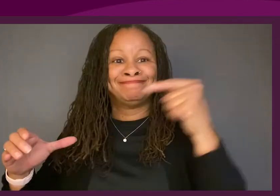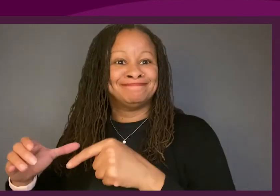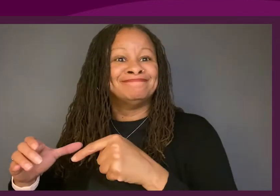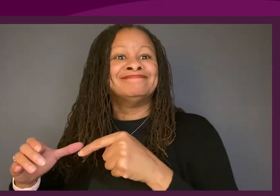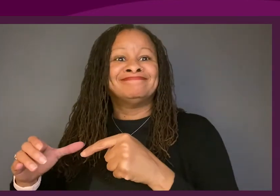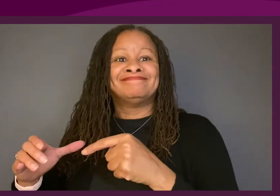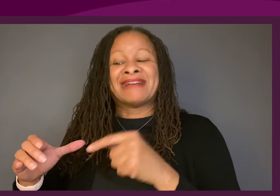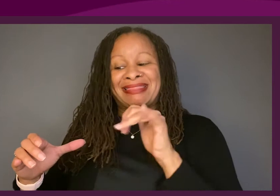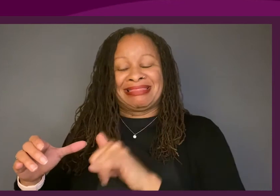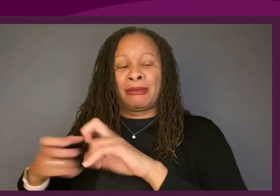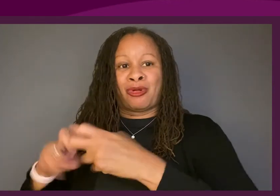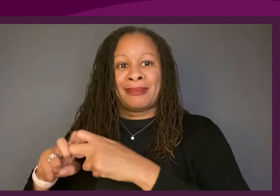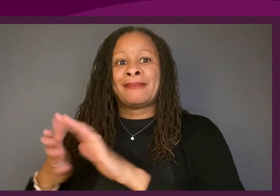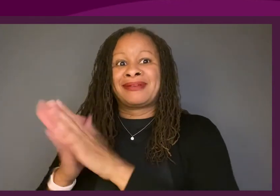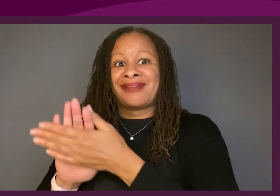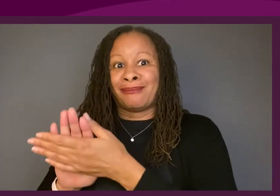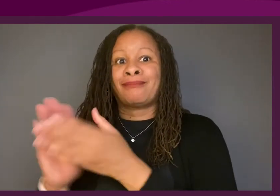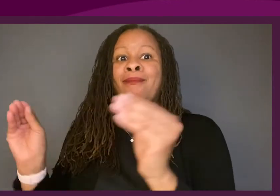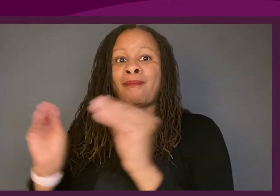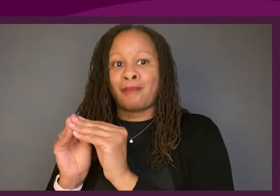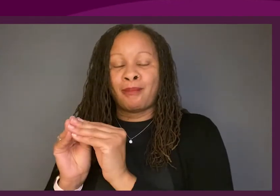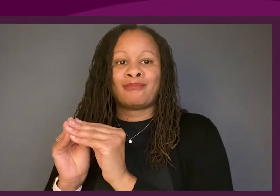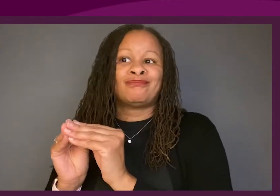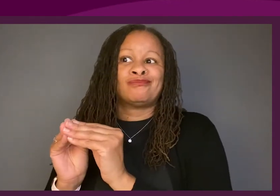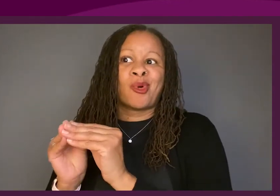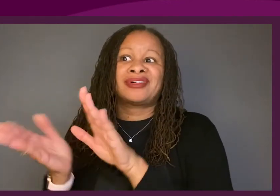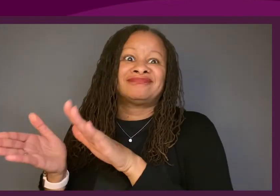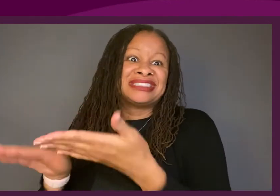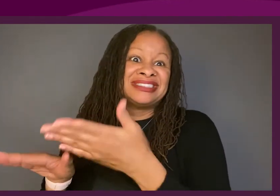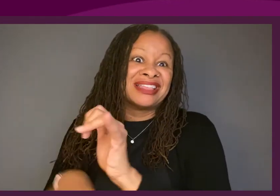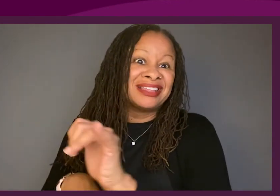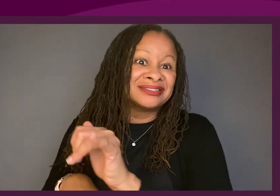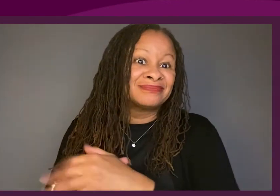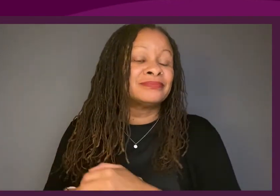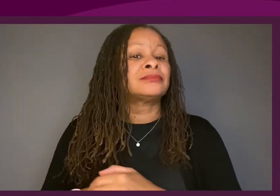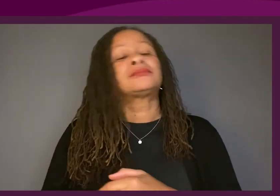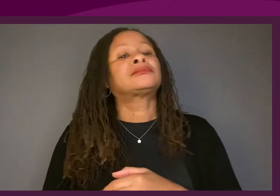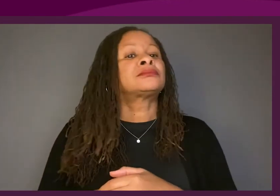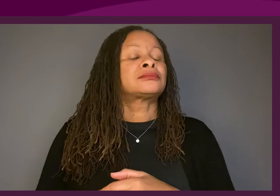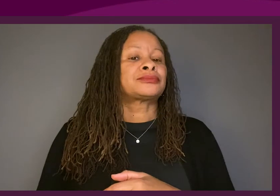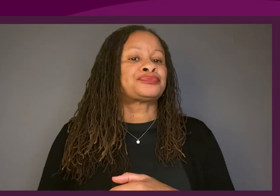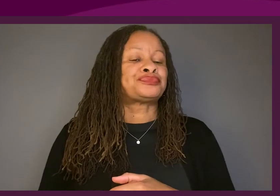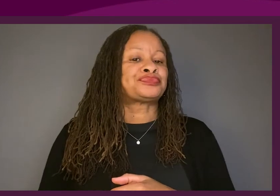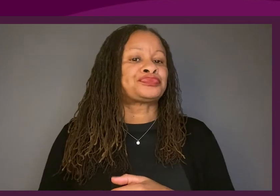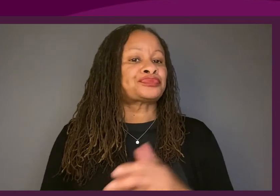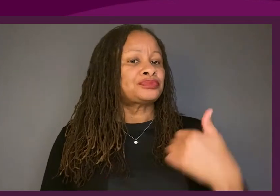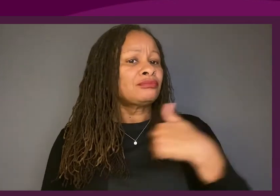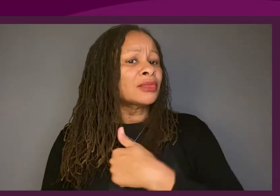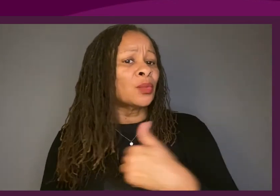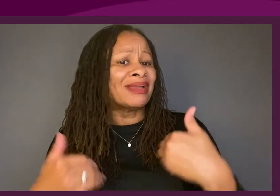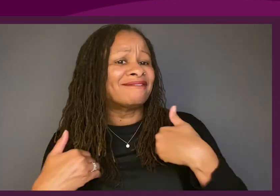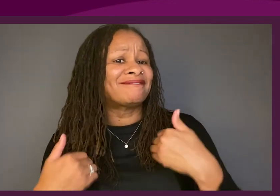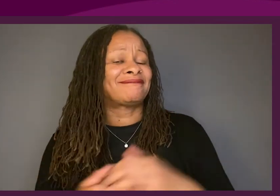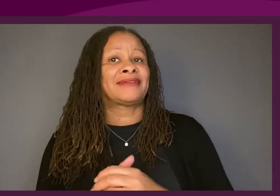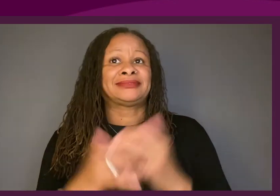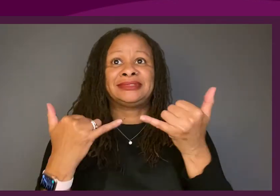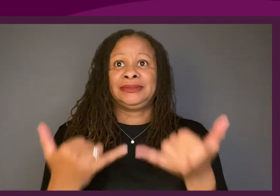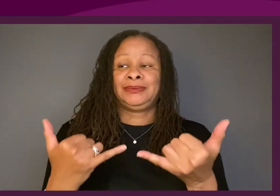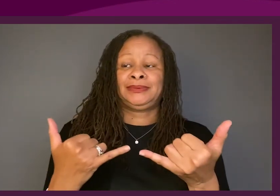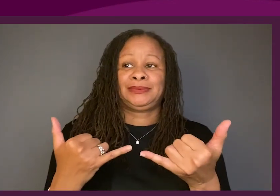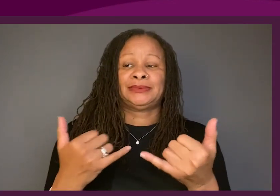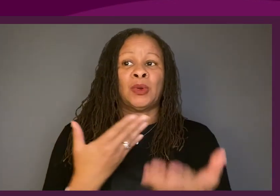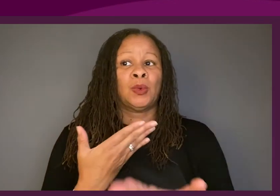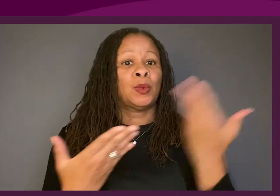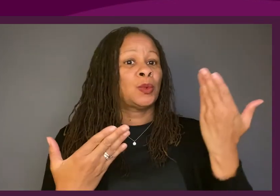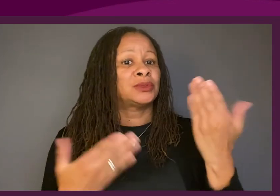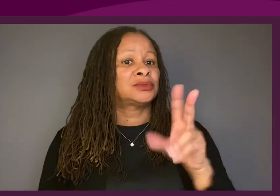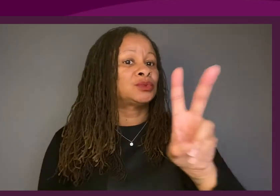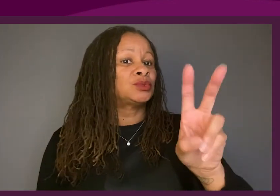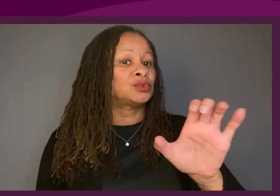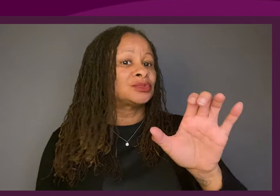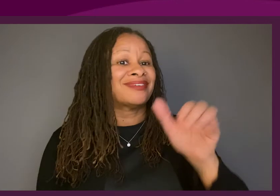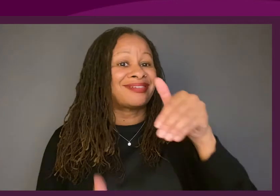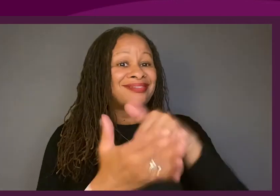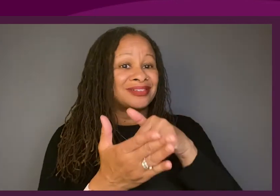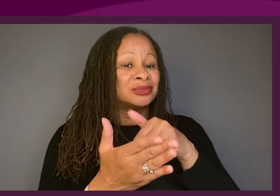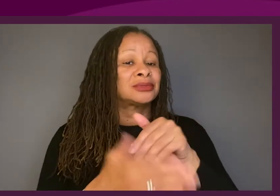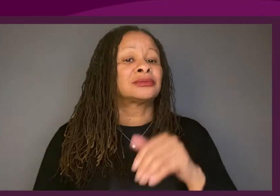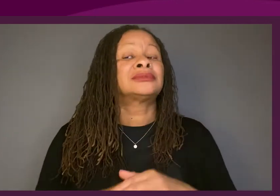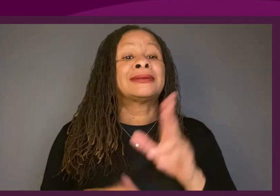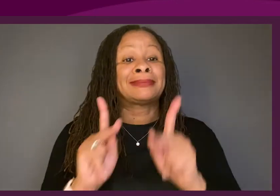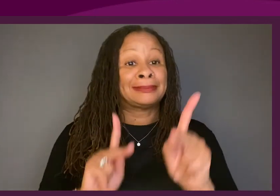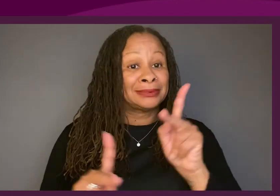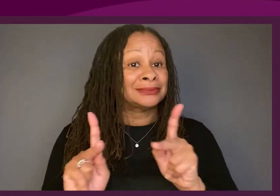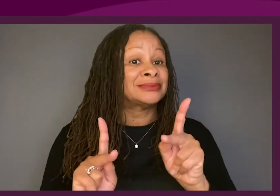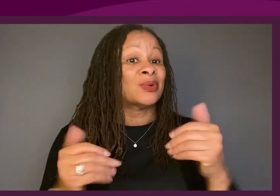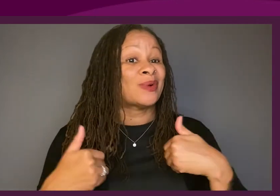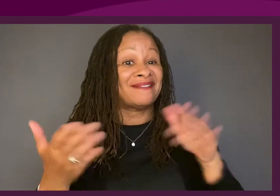So we've had now close to 200,000 people who've died in nursing homes and other long-term